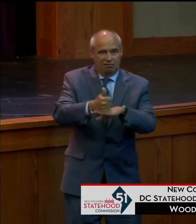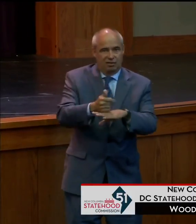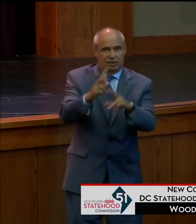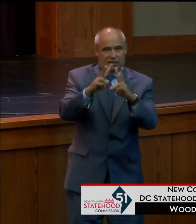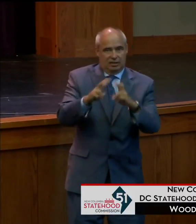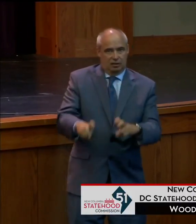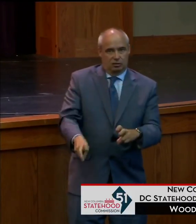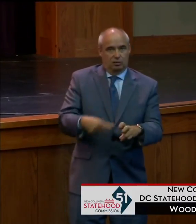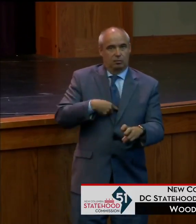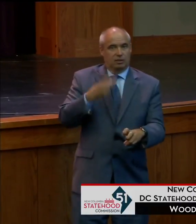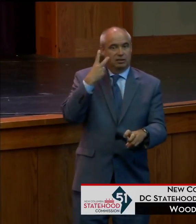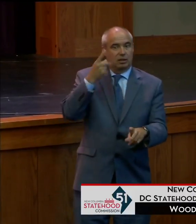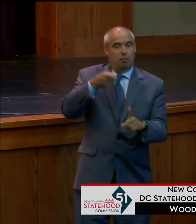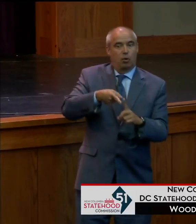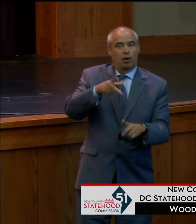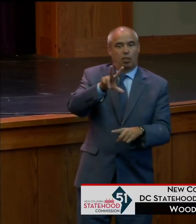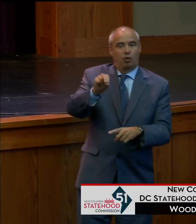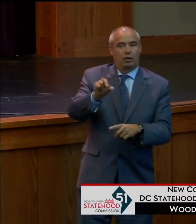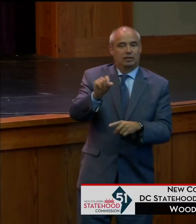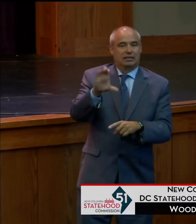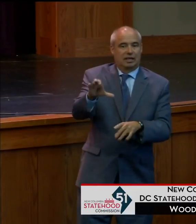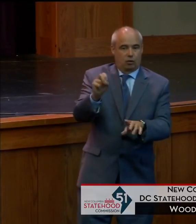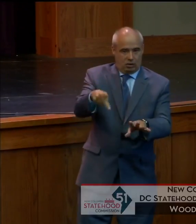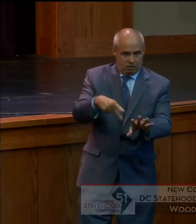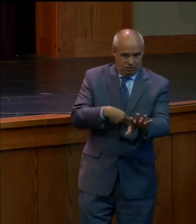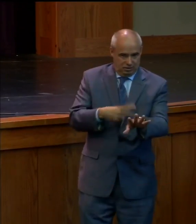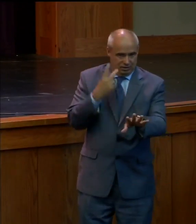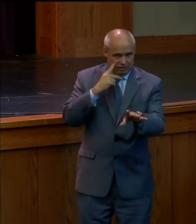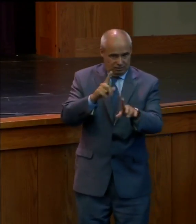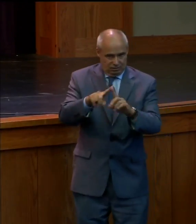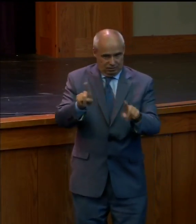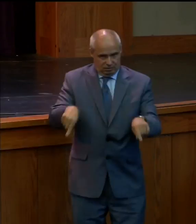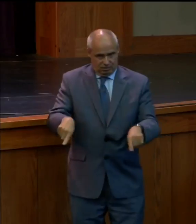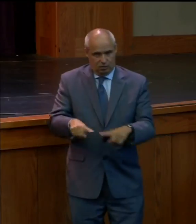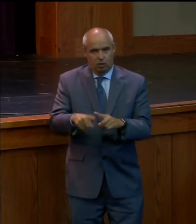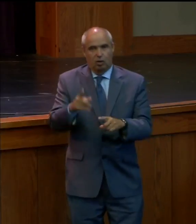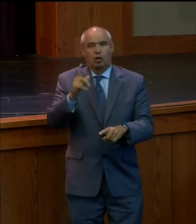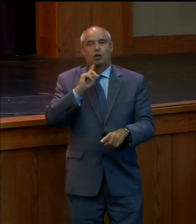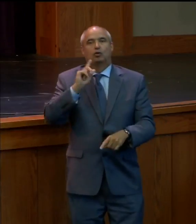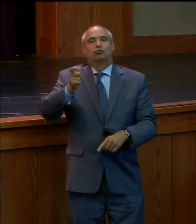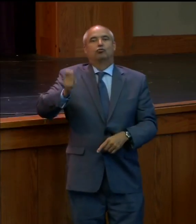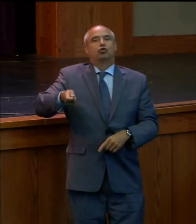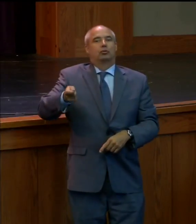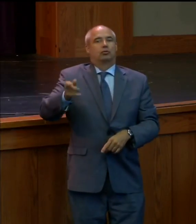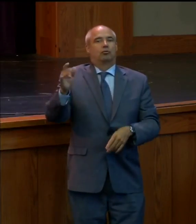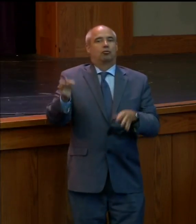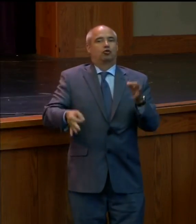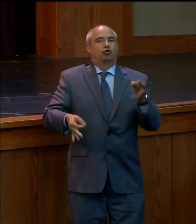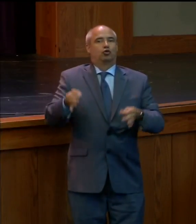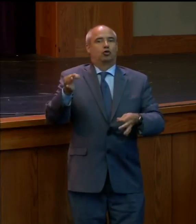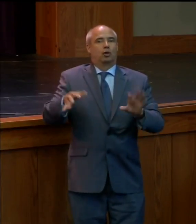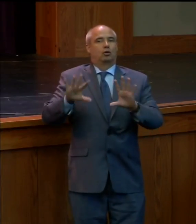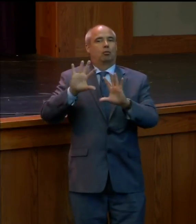I SEE YOUR POINT. 30 SECONDS, YES. THEN ALSO ON THE JUDICIAL BRANCH, I UNDERSTAND THAT THE